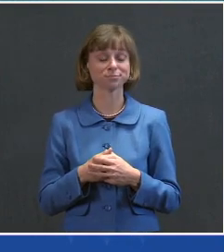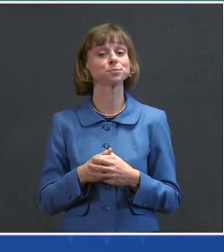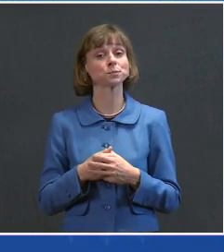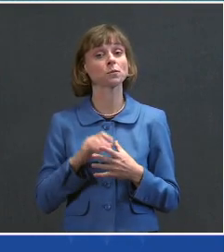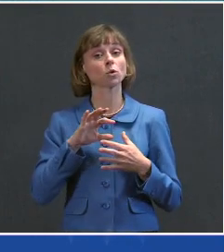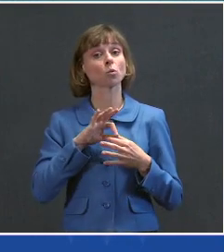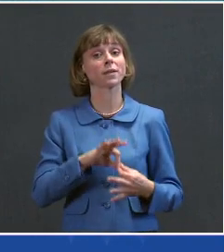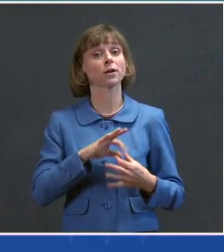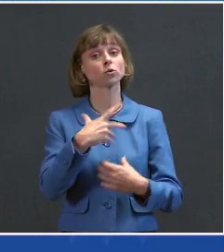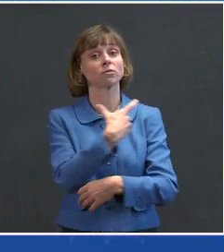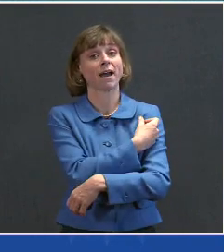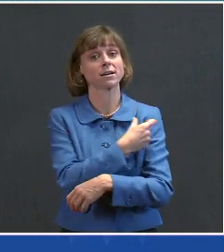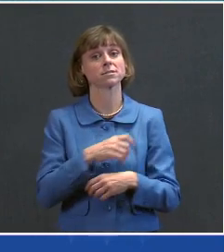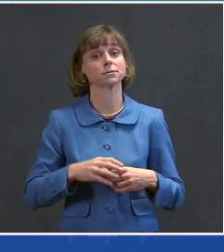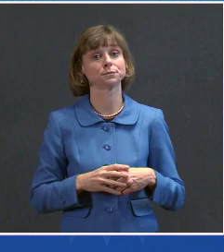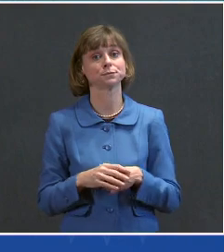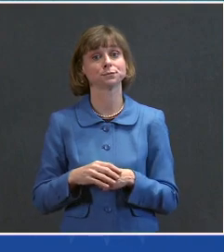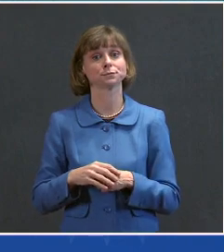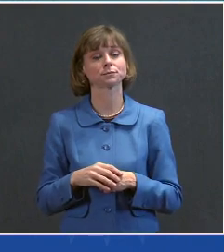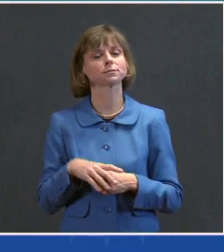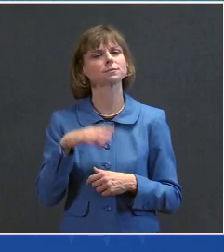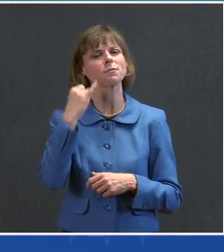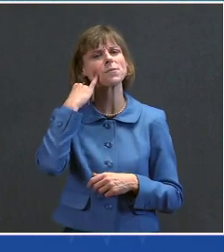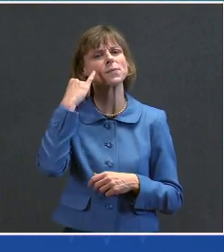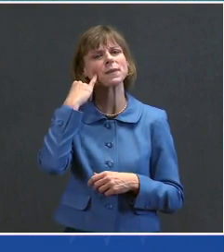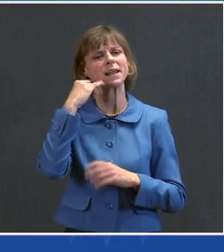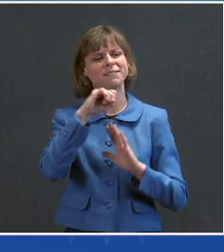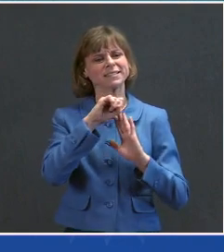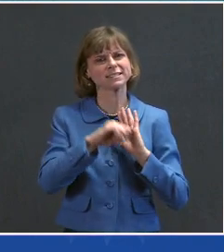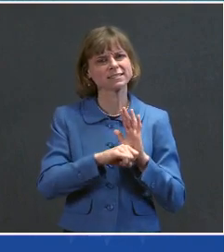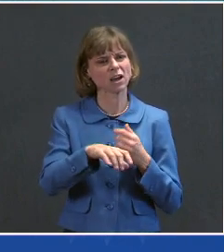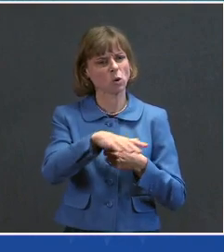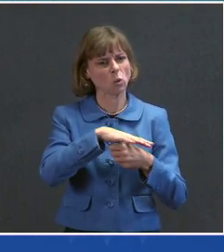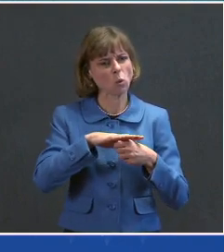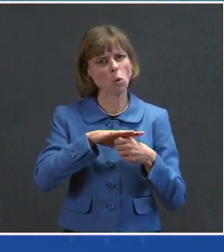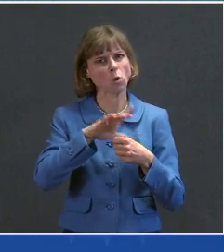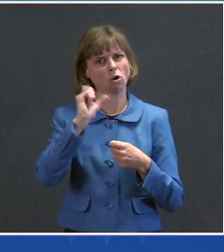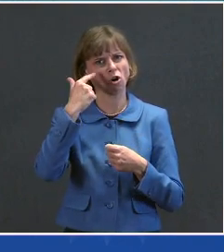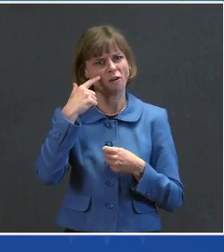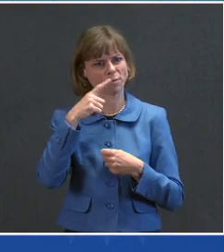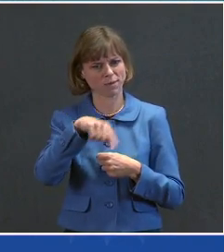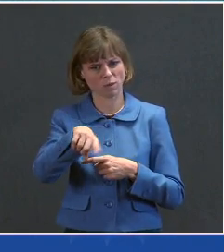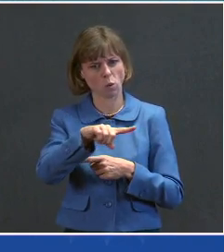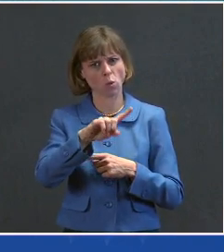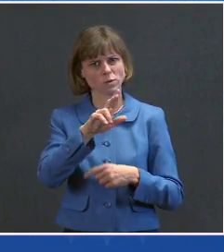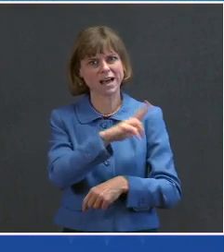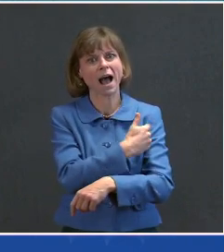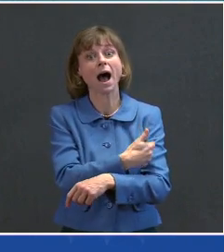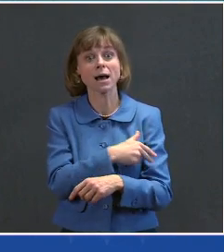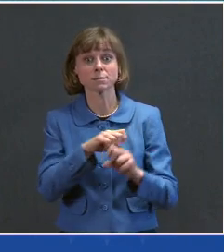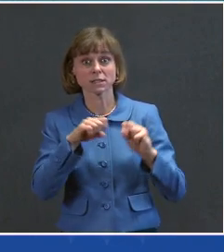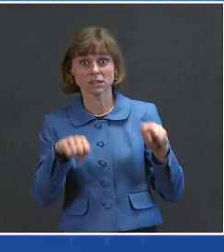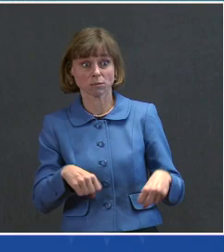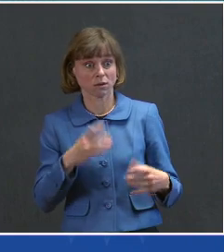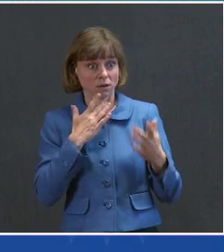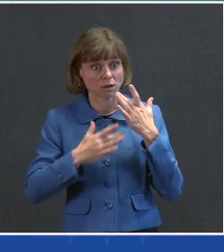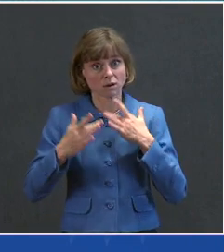On the vaccine questions: If there are state, local governments, hospital systems who are having real problems with their websites